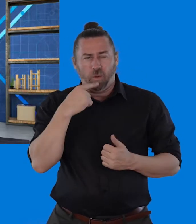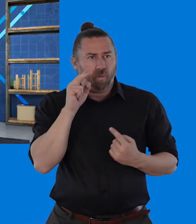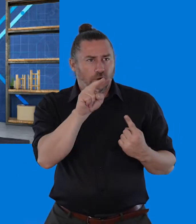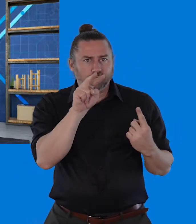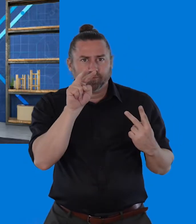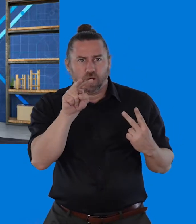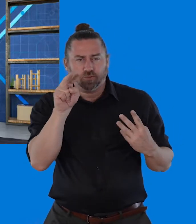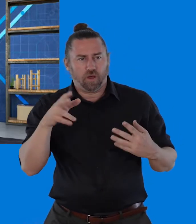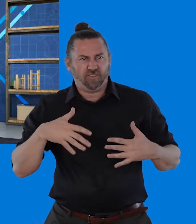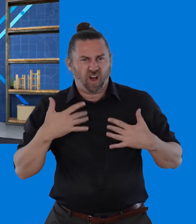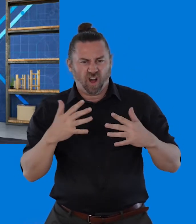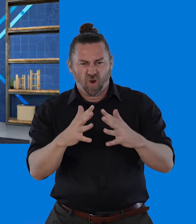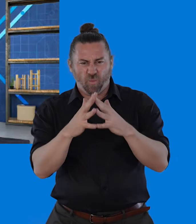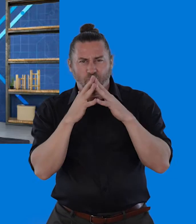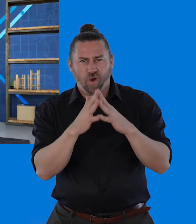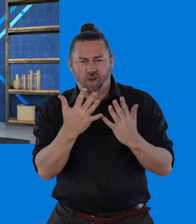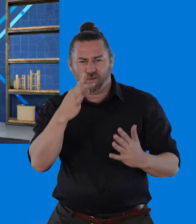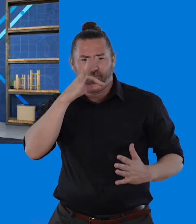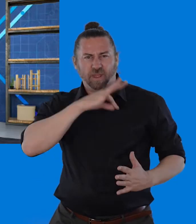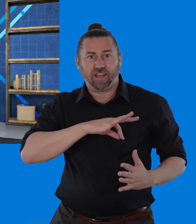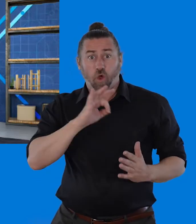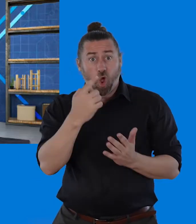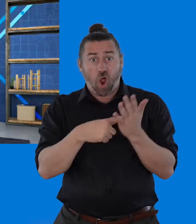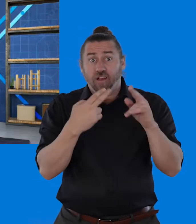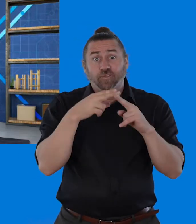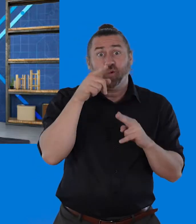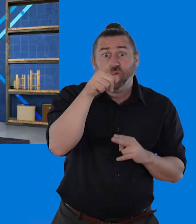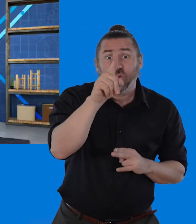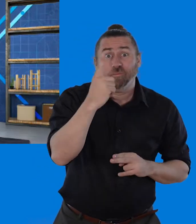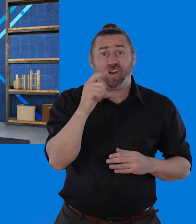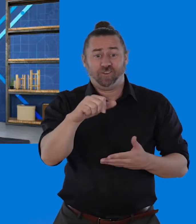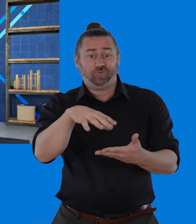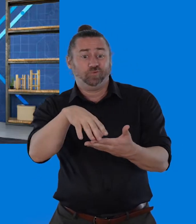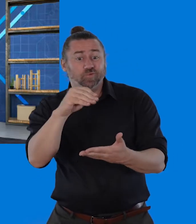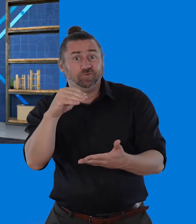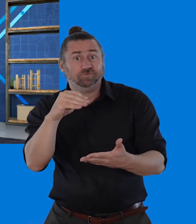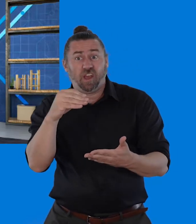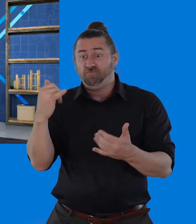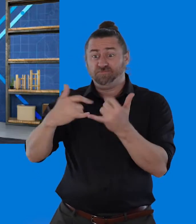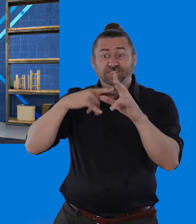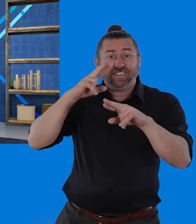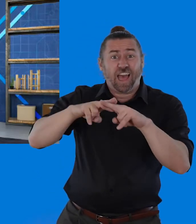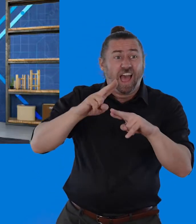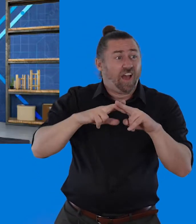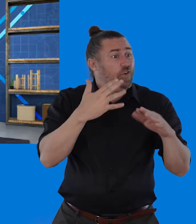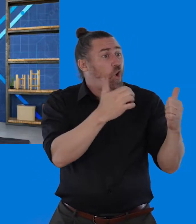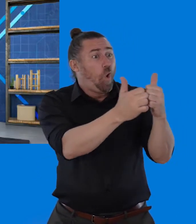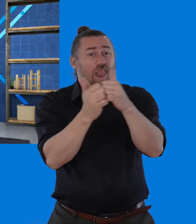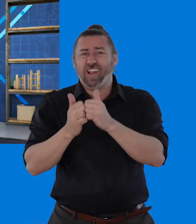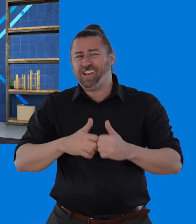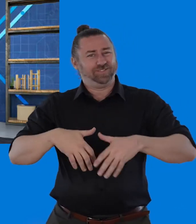not only yourself but also maybe with some of the people that you work with and some of the people that you support. I think you're really gonna enjoy today.